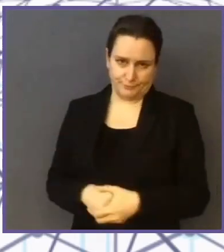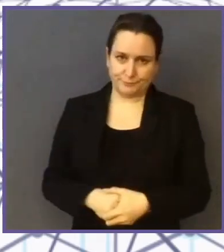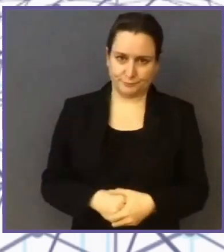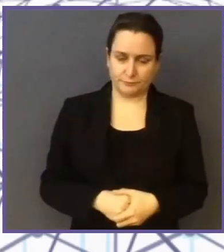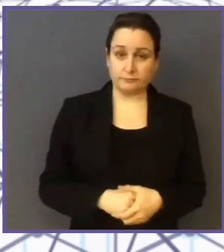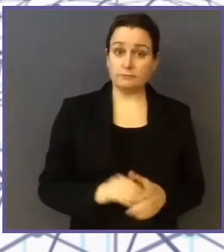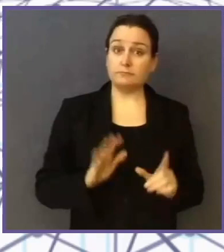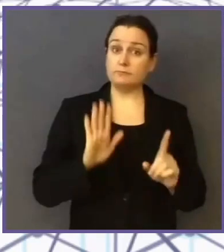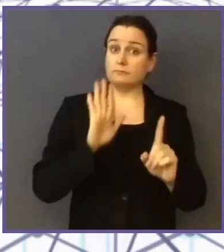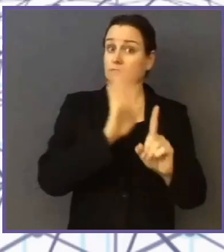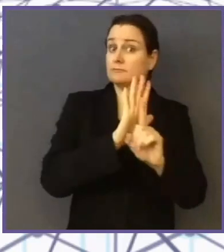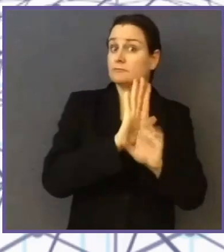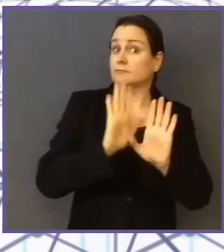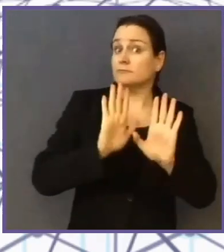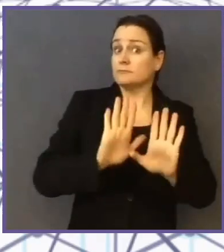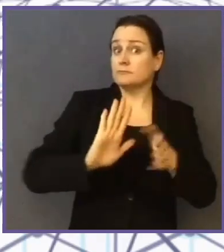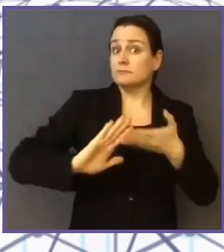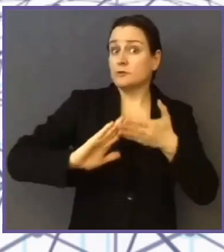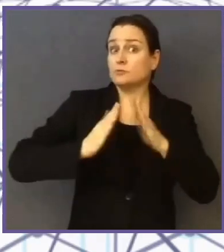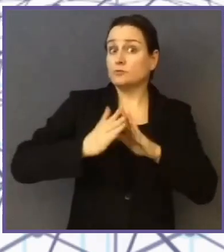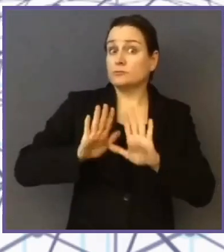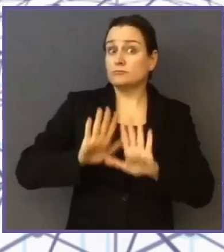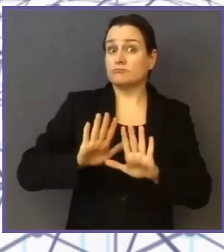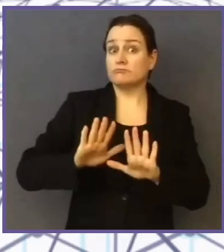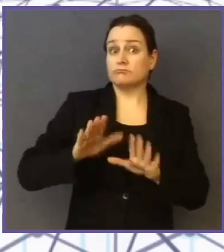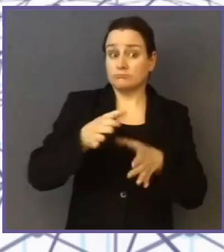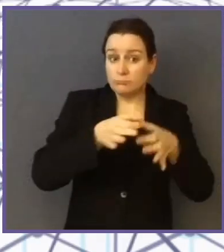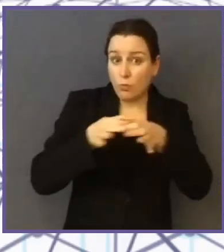we knew we wanted to continue our relationship together.